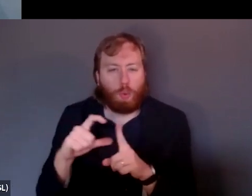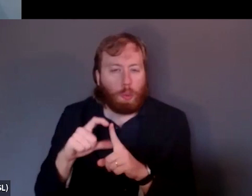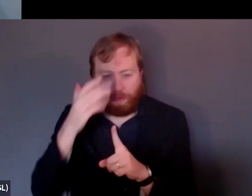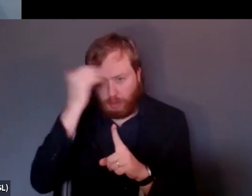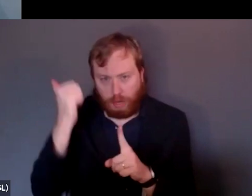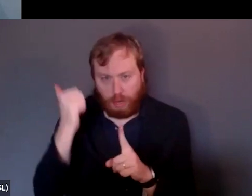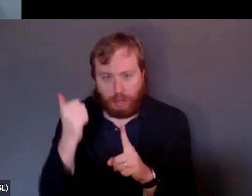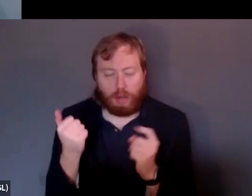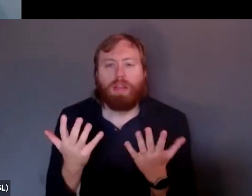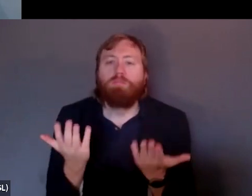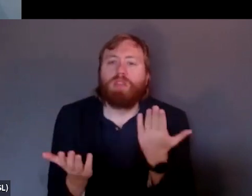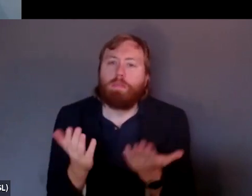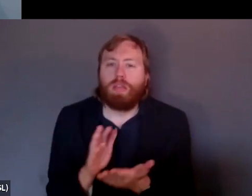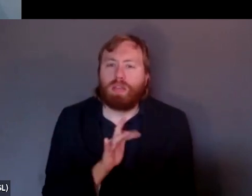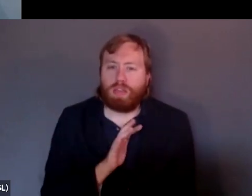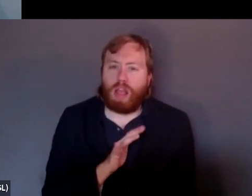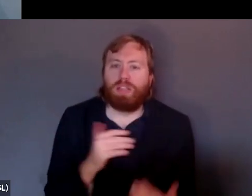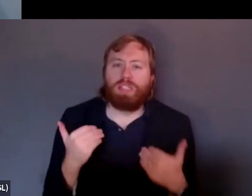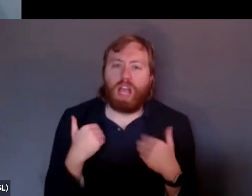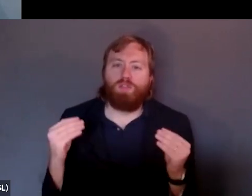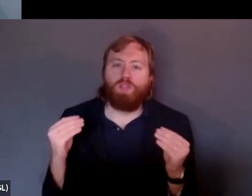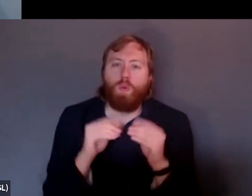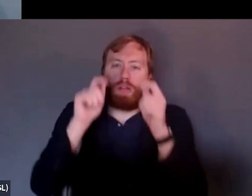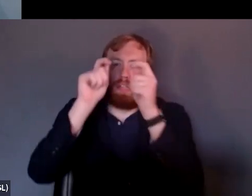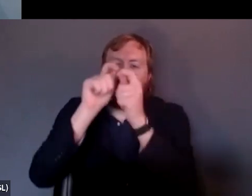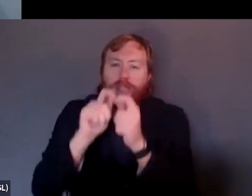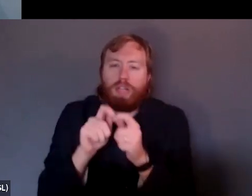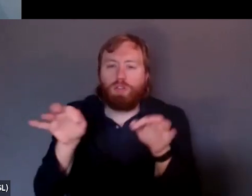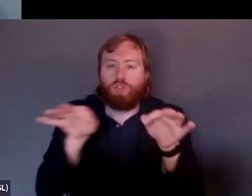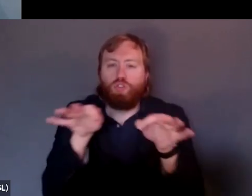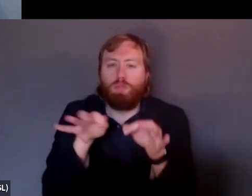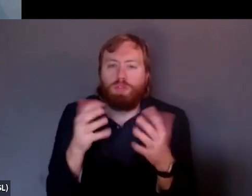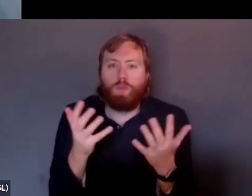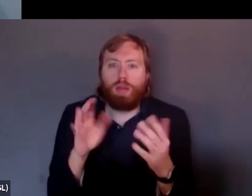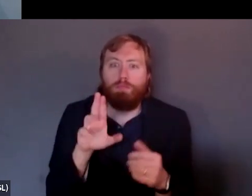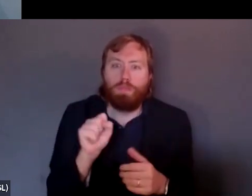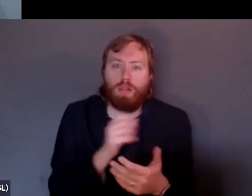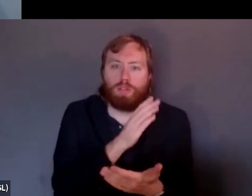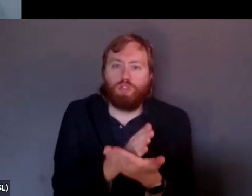It might be nice to have a much more detailed description of the bus stops at this location,